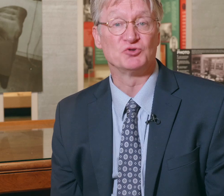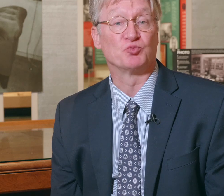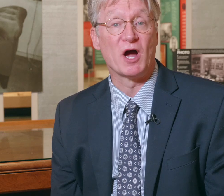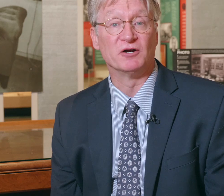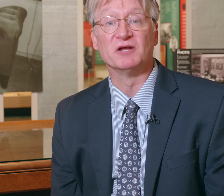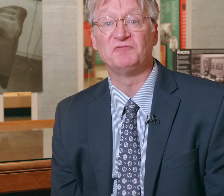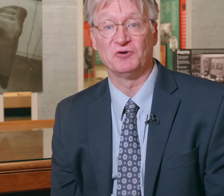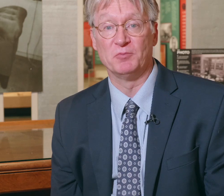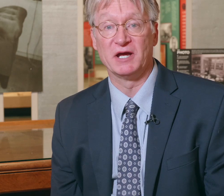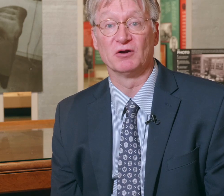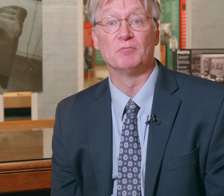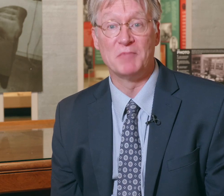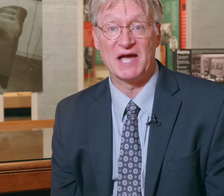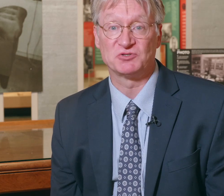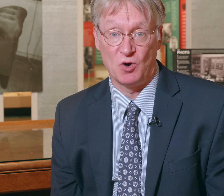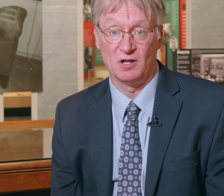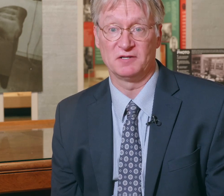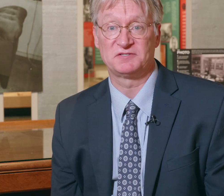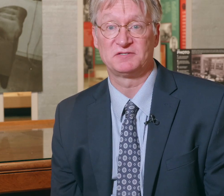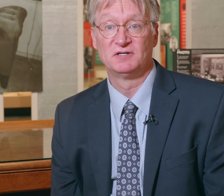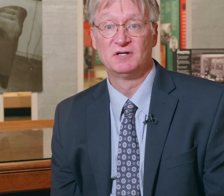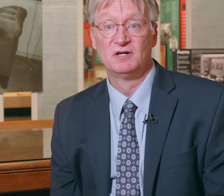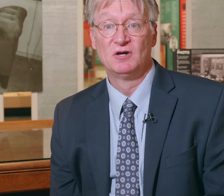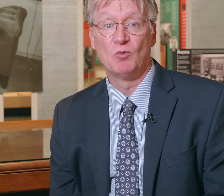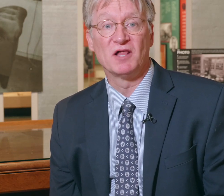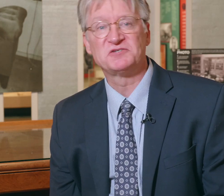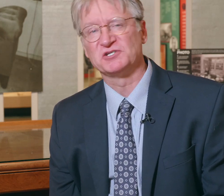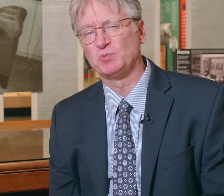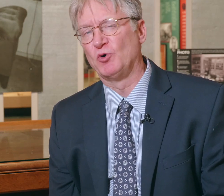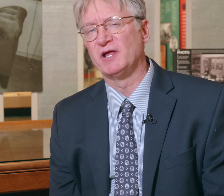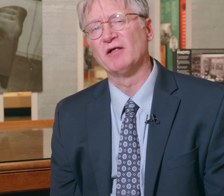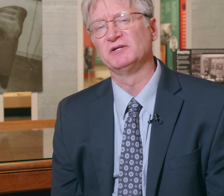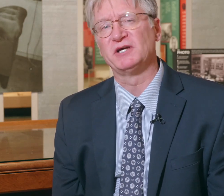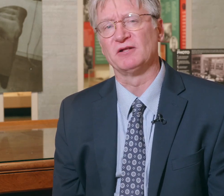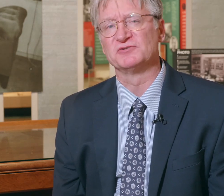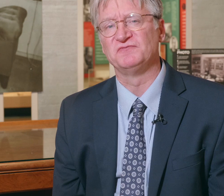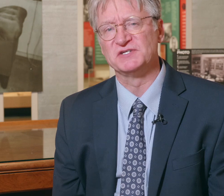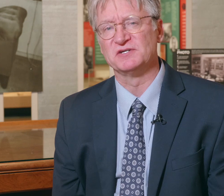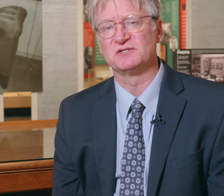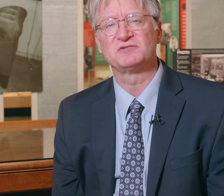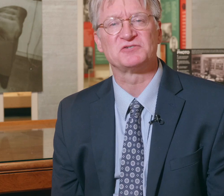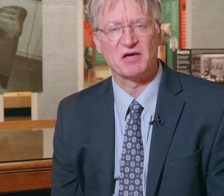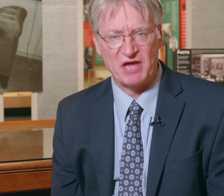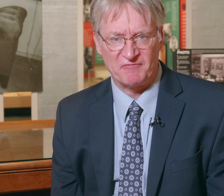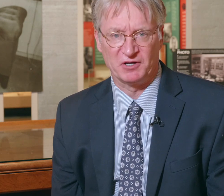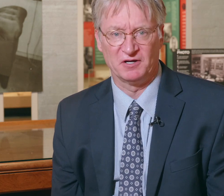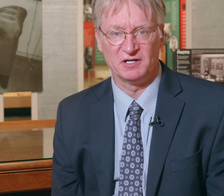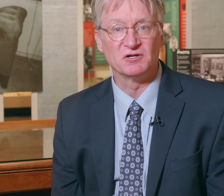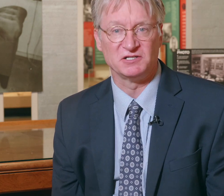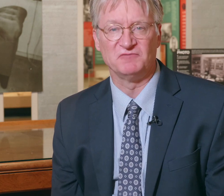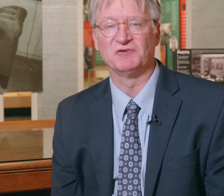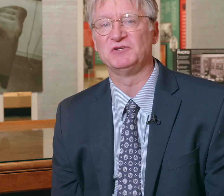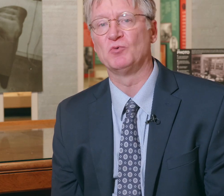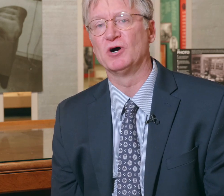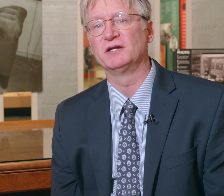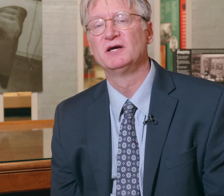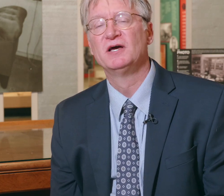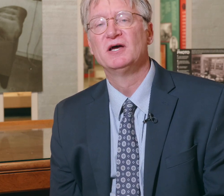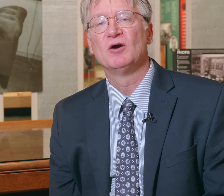was writer and filmmaker Max Wallace. Wallace explored Helen Keller's visit to South Africa in 1951,